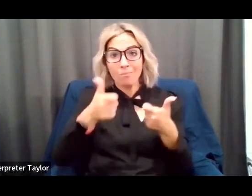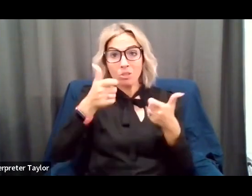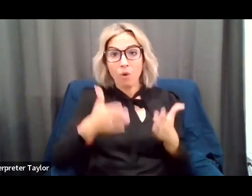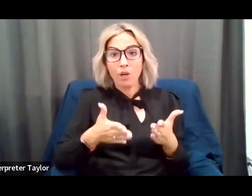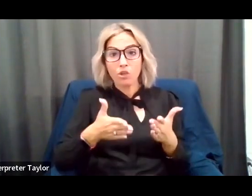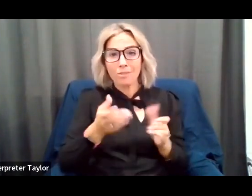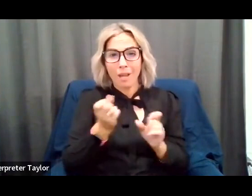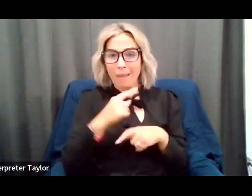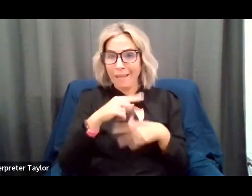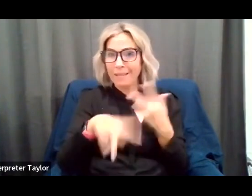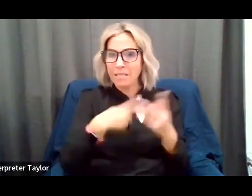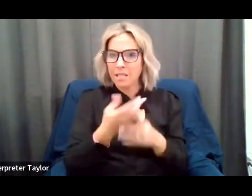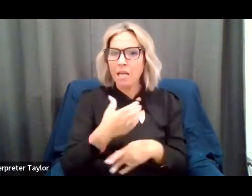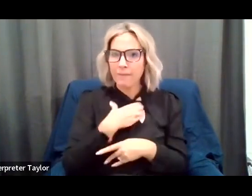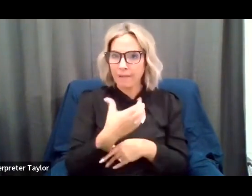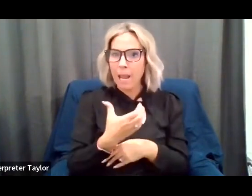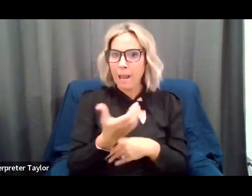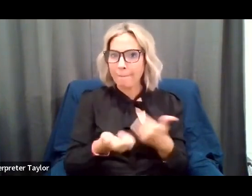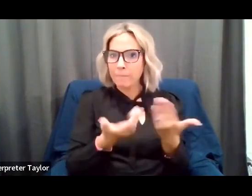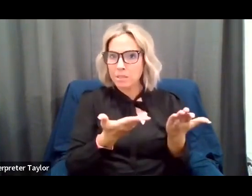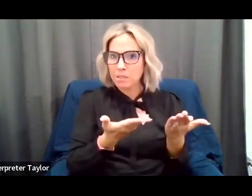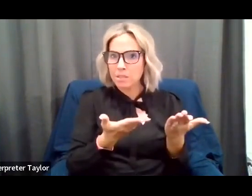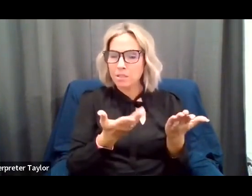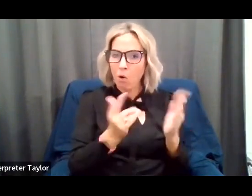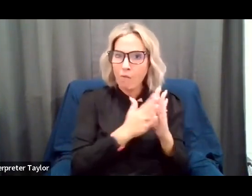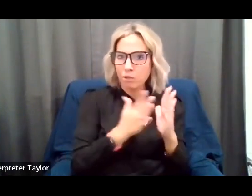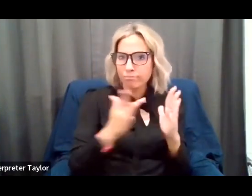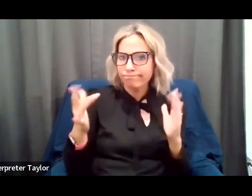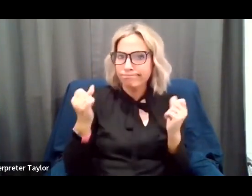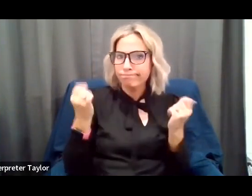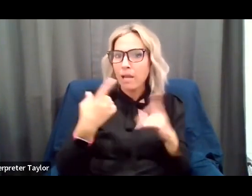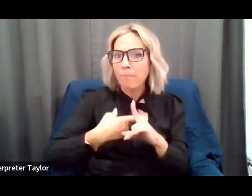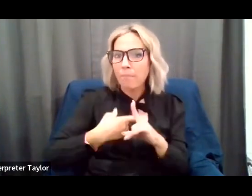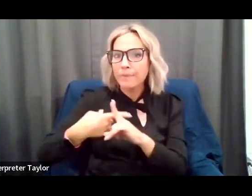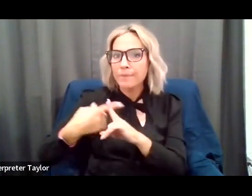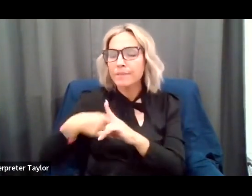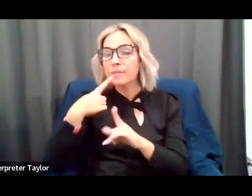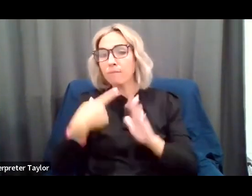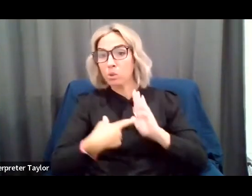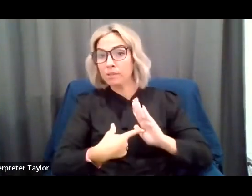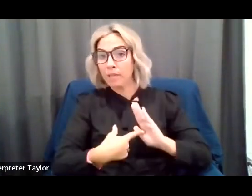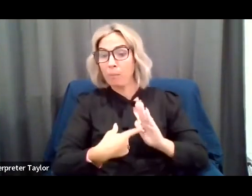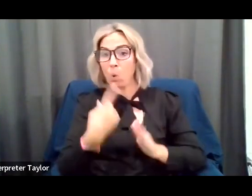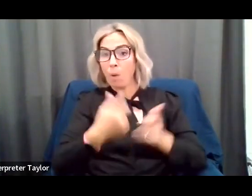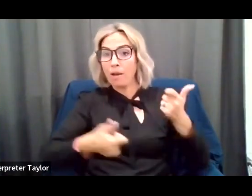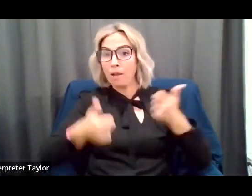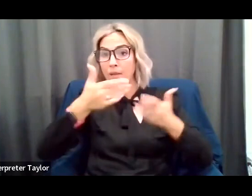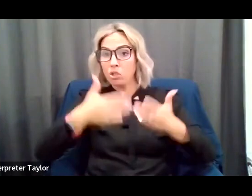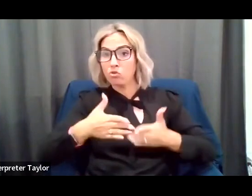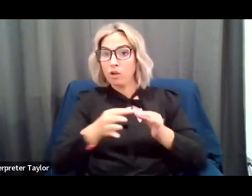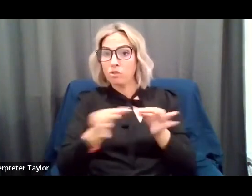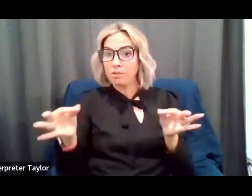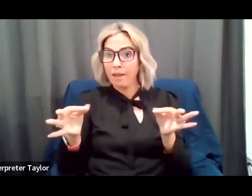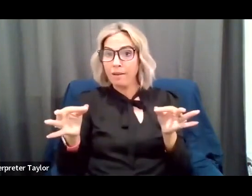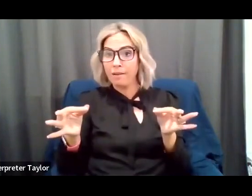these sorts of claims over a period of months, for example, one administrator stated: "As